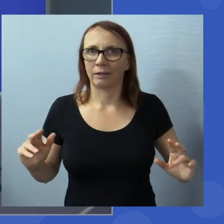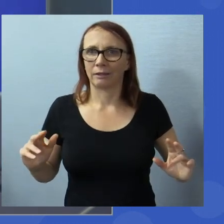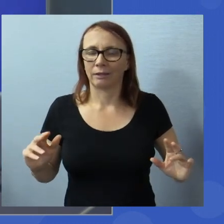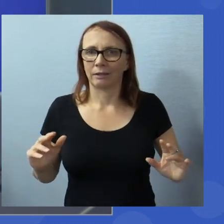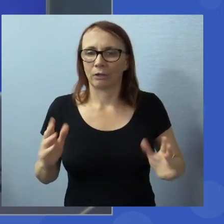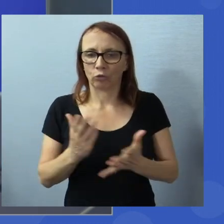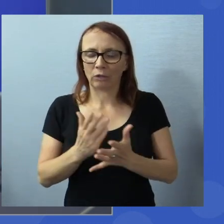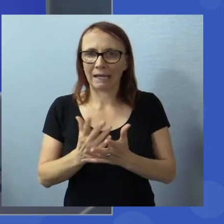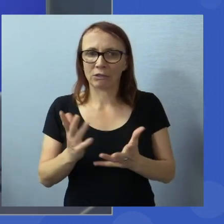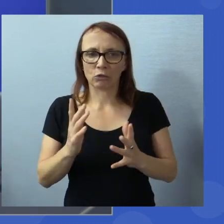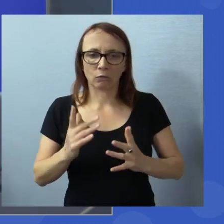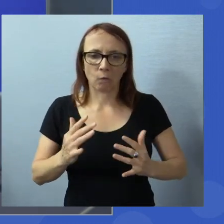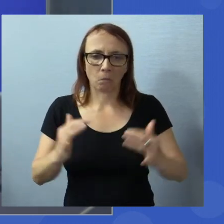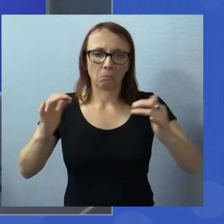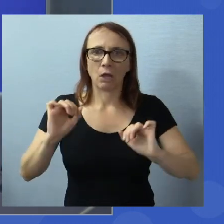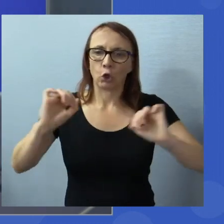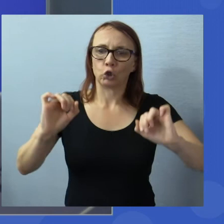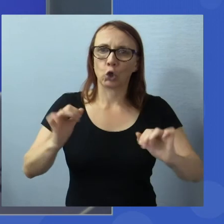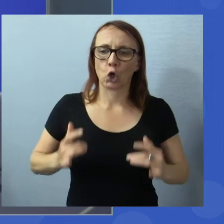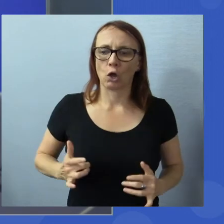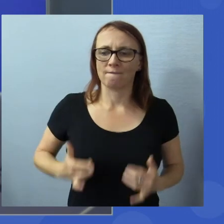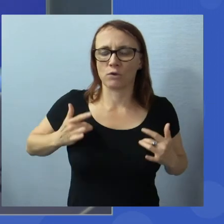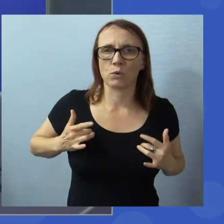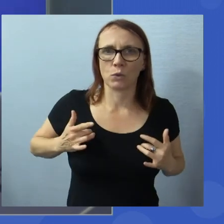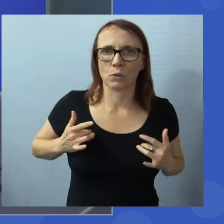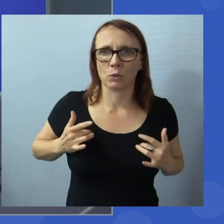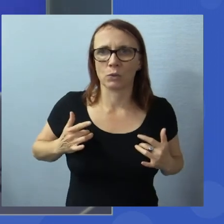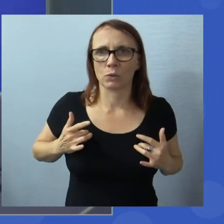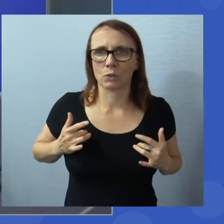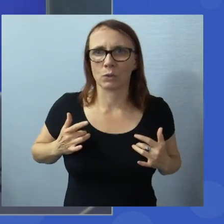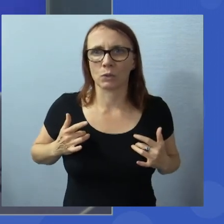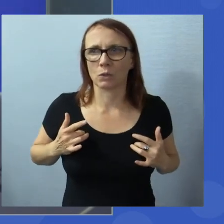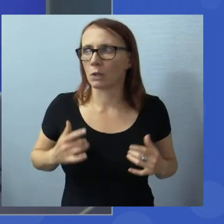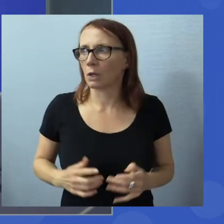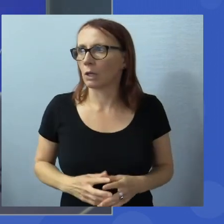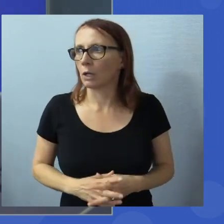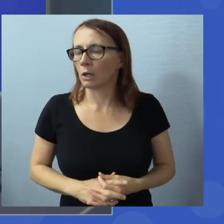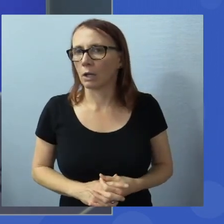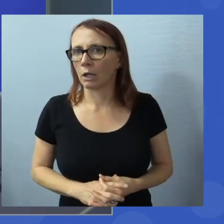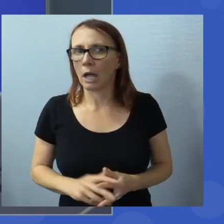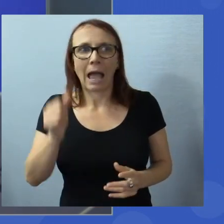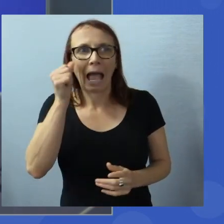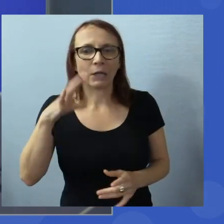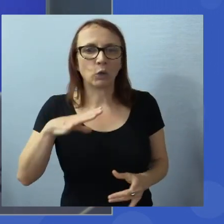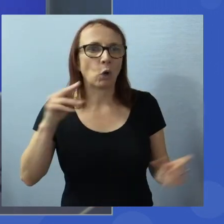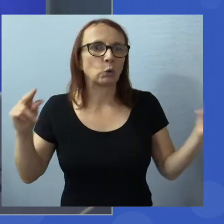overall feel for the assembly and it's something that we can share oh sorry I know I know you're wanting to discuss them to be up these